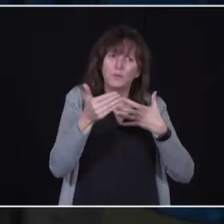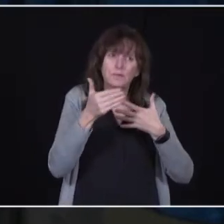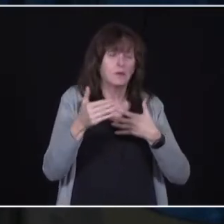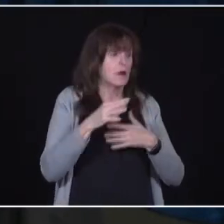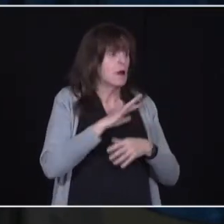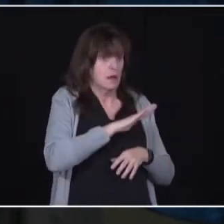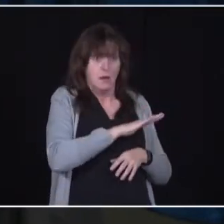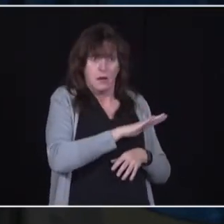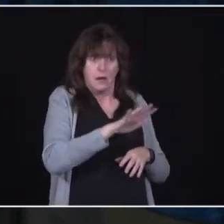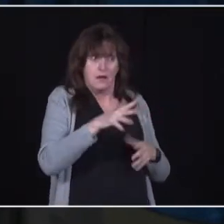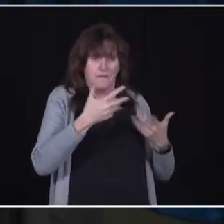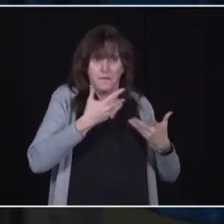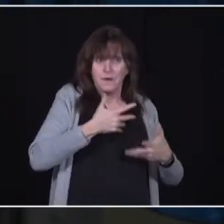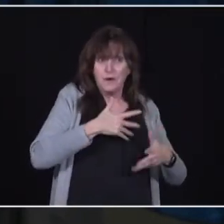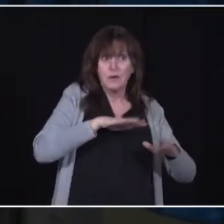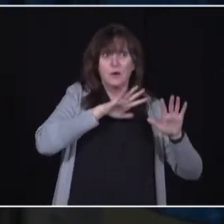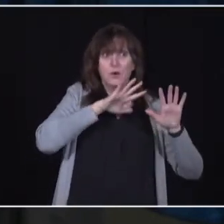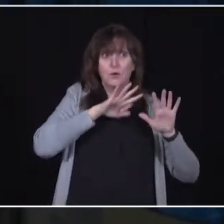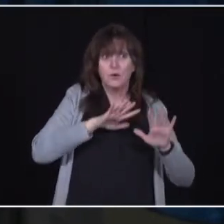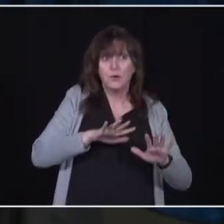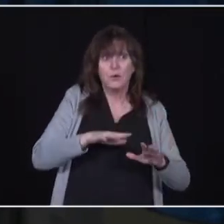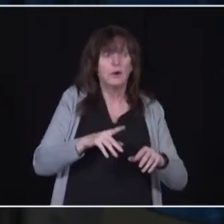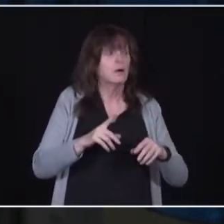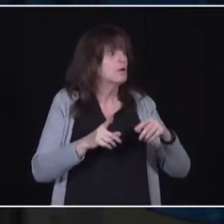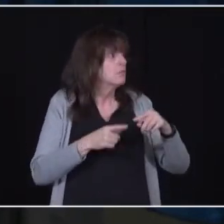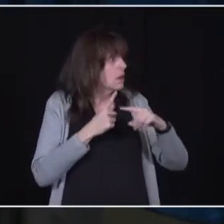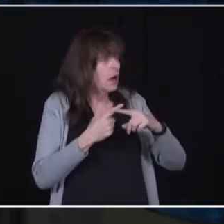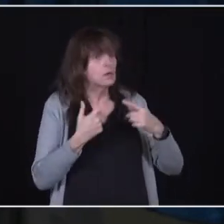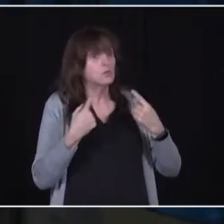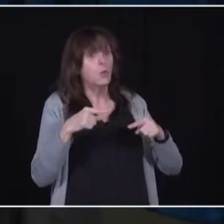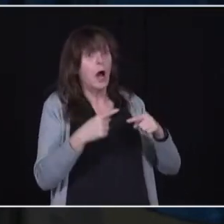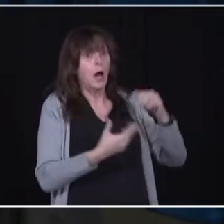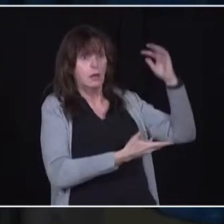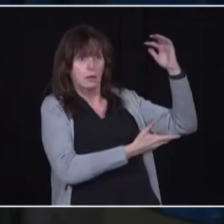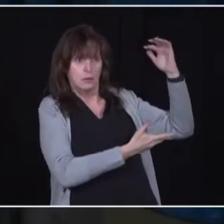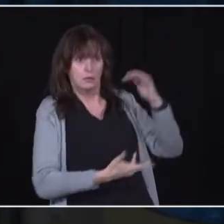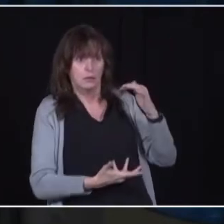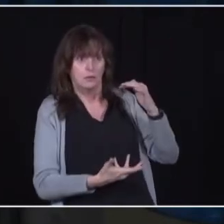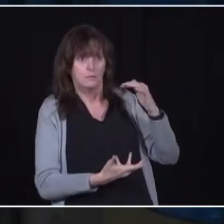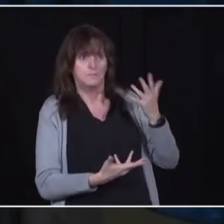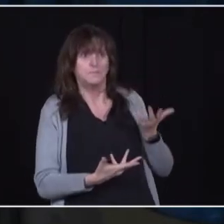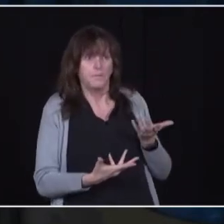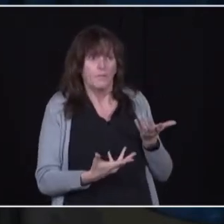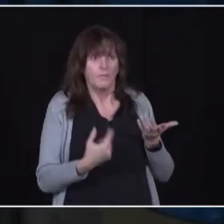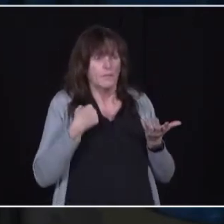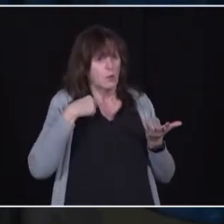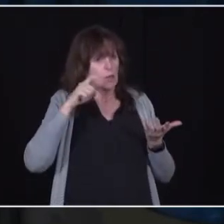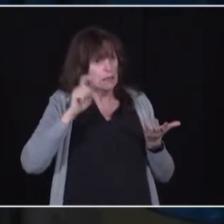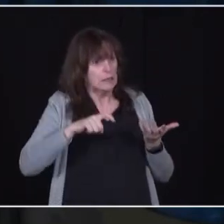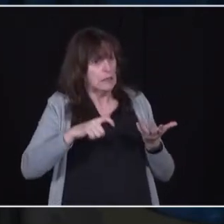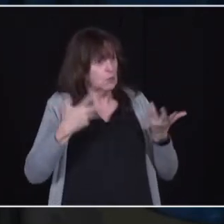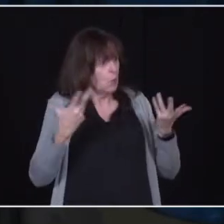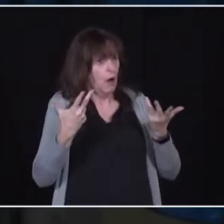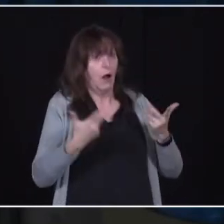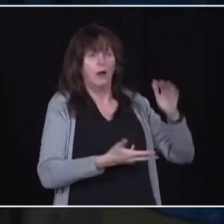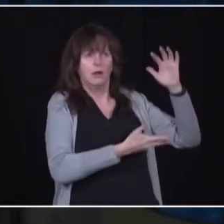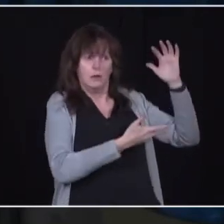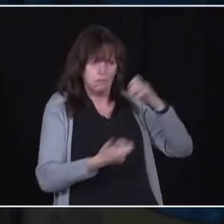certainly, my mother is 88 years old. I know how important it is that we get to this group and this is happening.